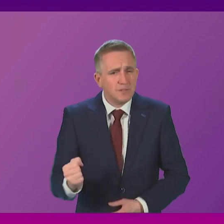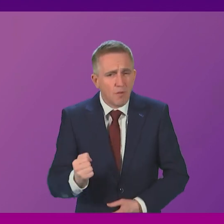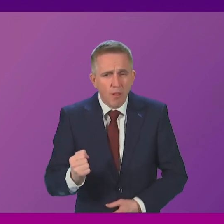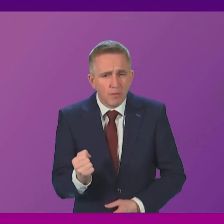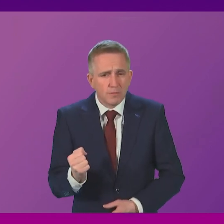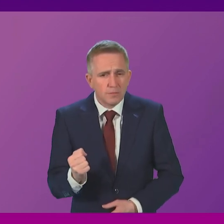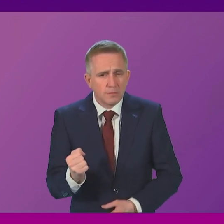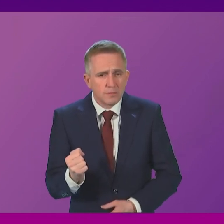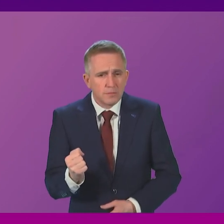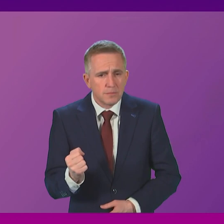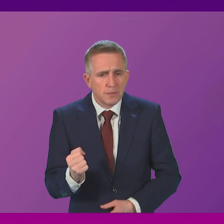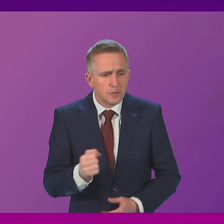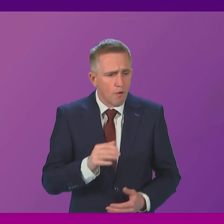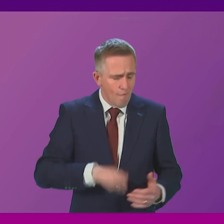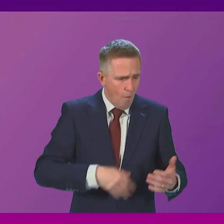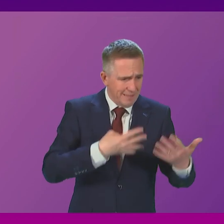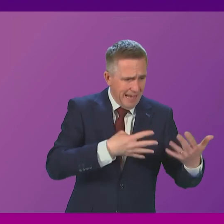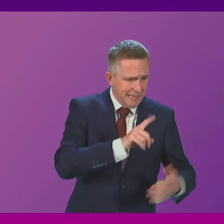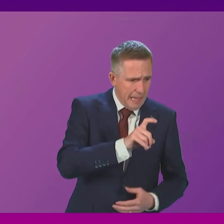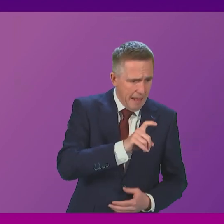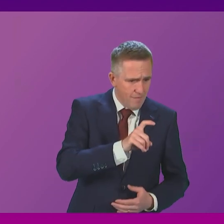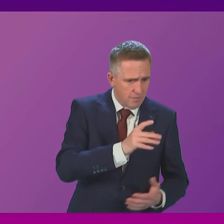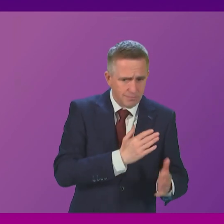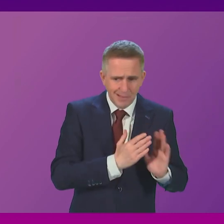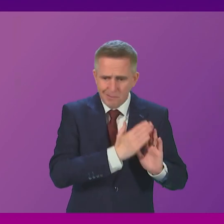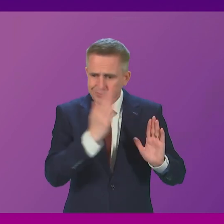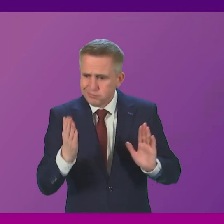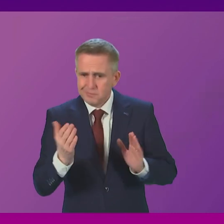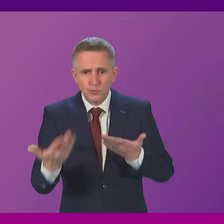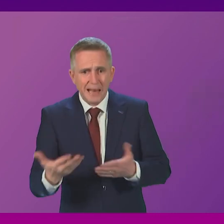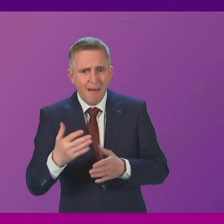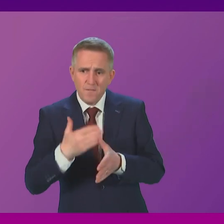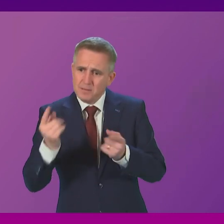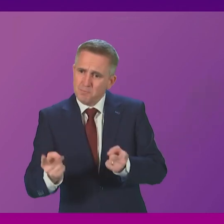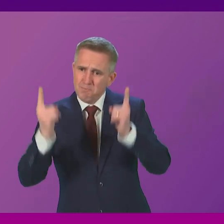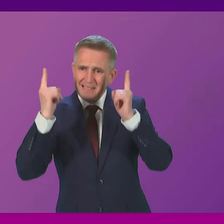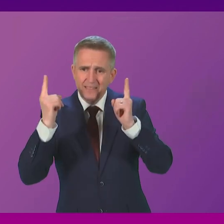I hope that my going from there to now leading the Government as Scotland’s sixth First